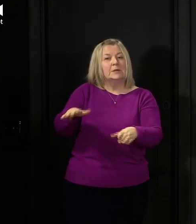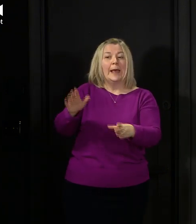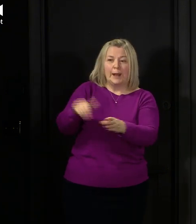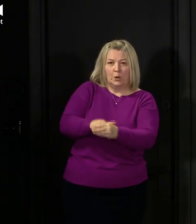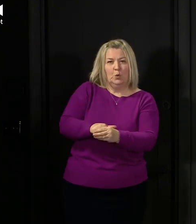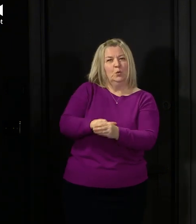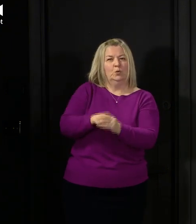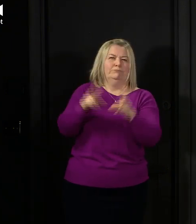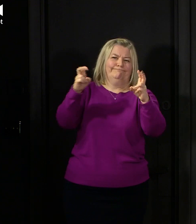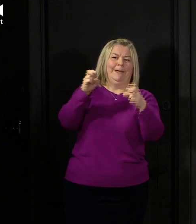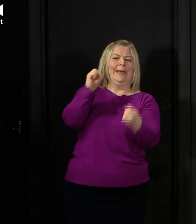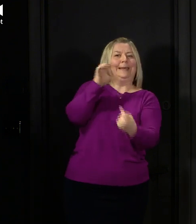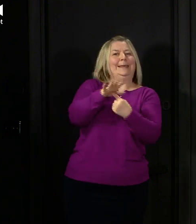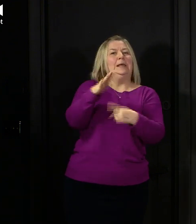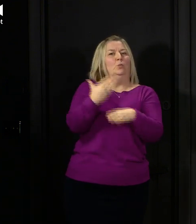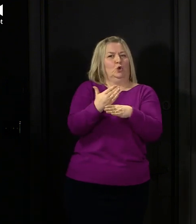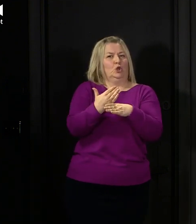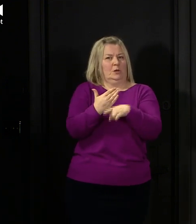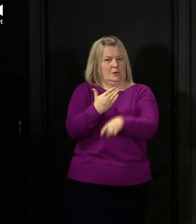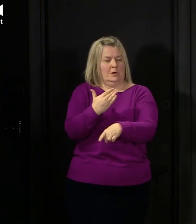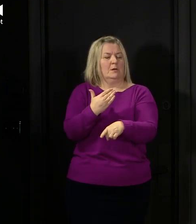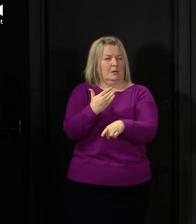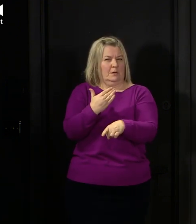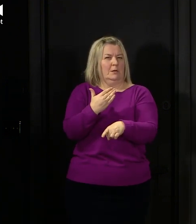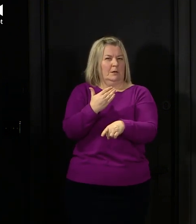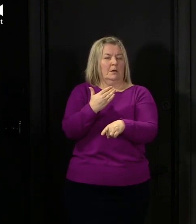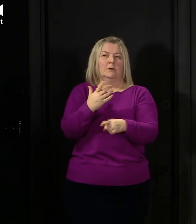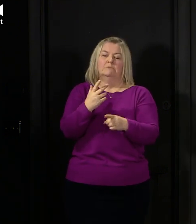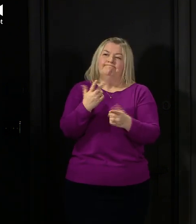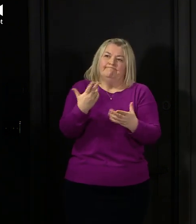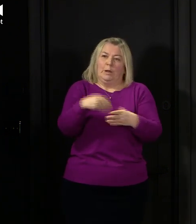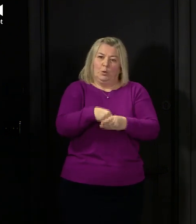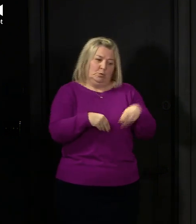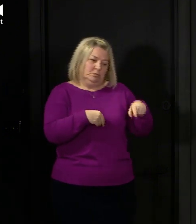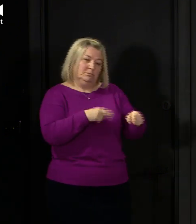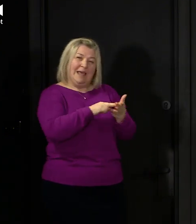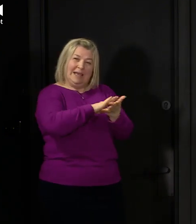workers. And that will not just be care workers, that will be NHS workers. So we are undertaking